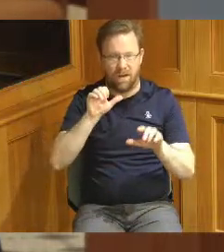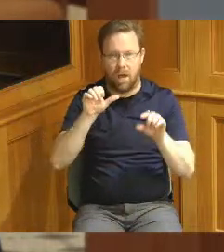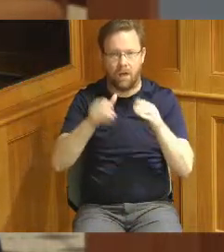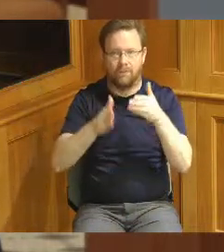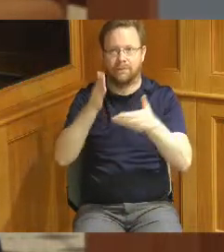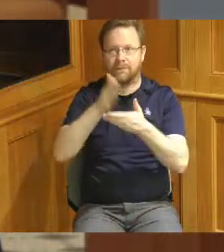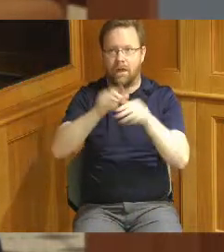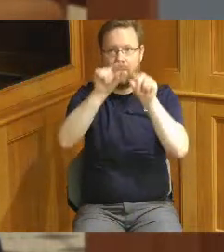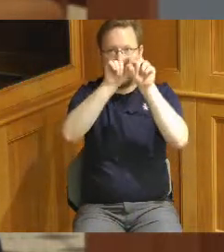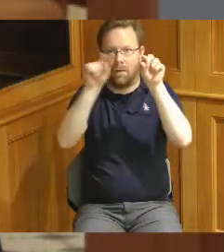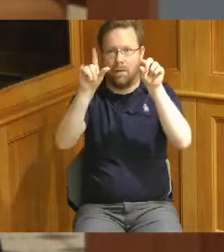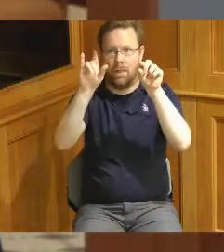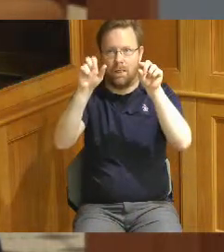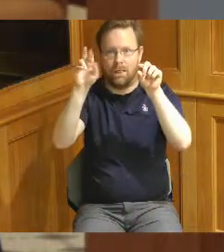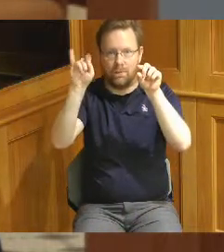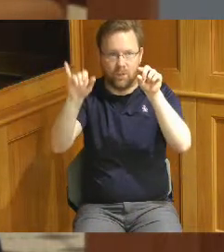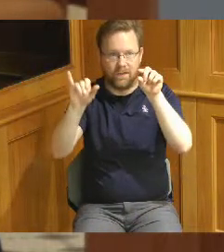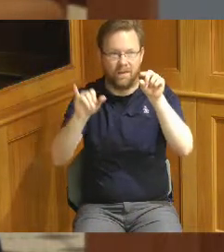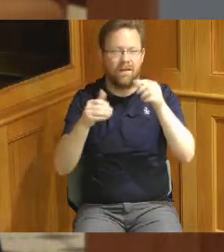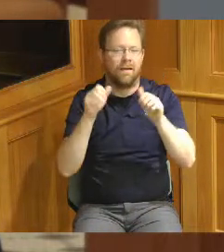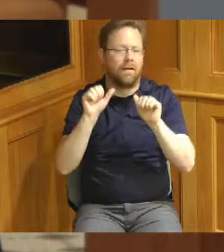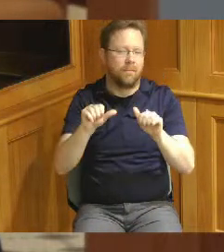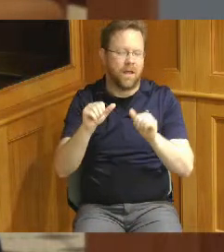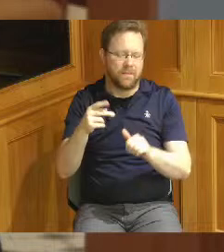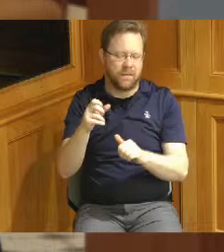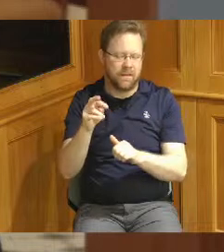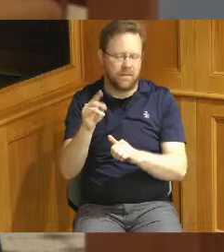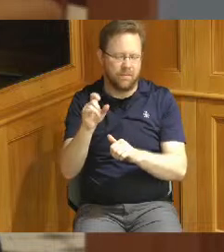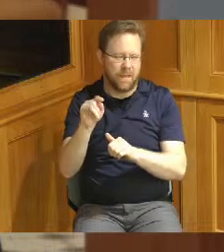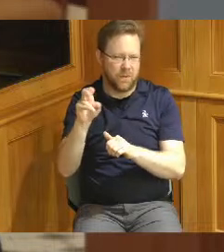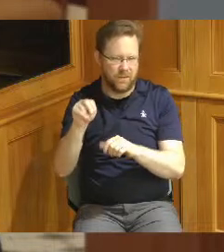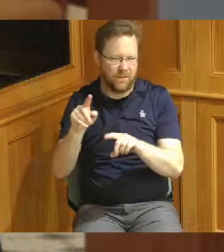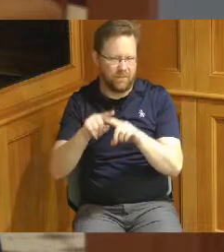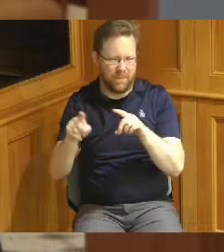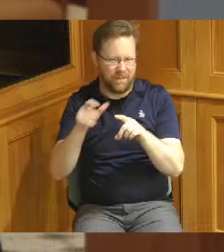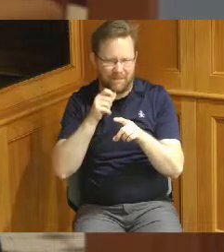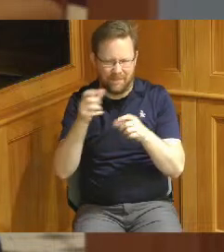is also resolution approving and journalizing a collective bargaining agreement this is for Local